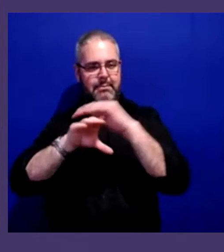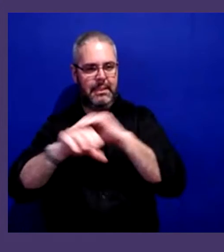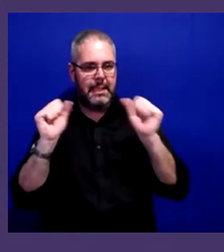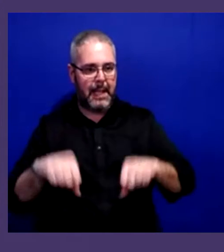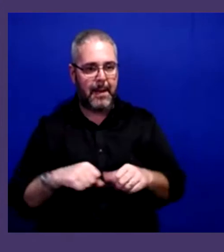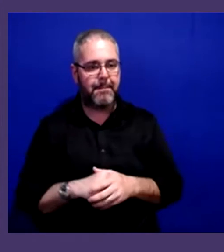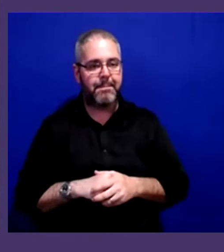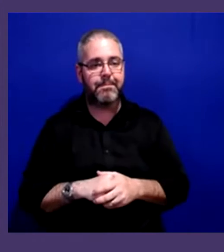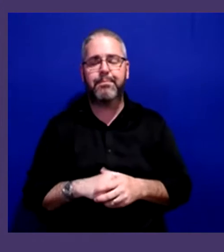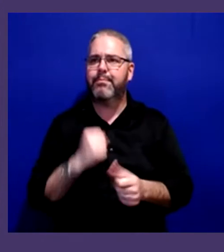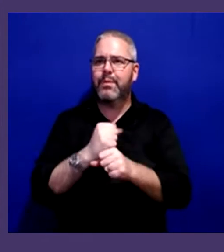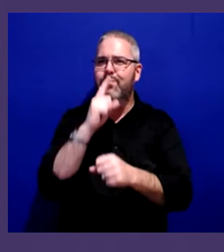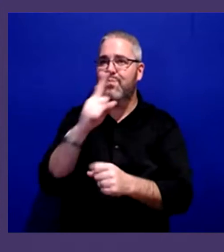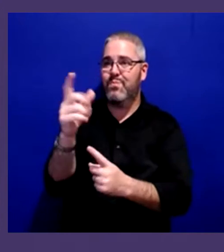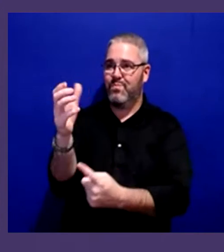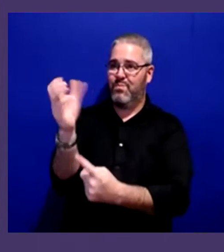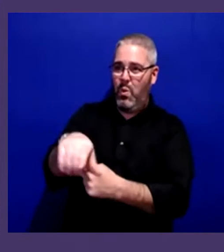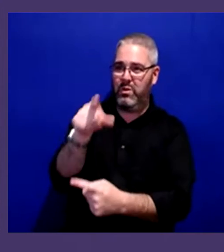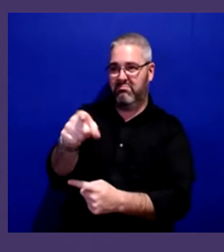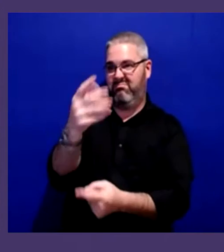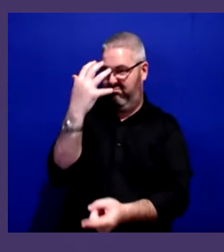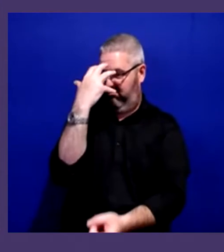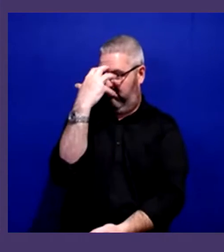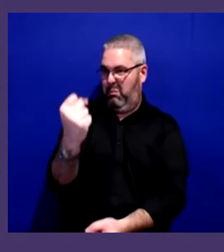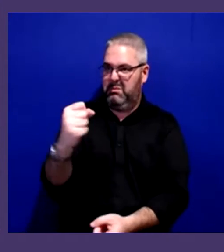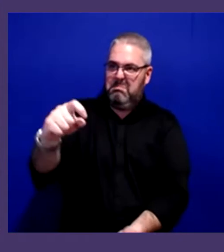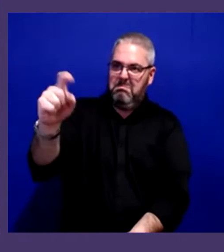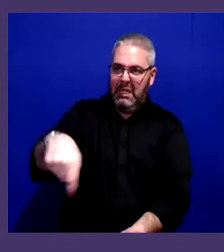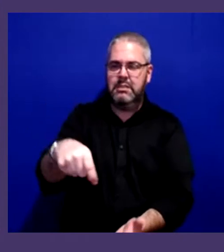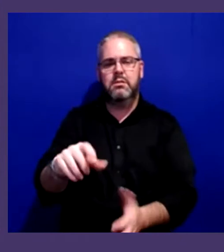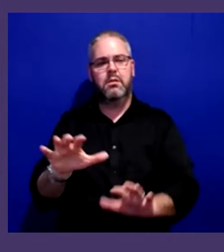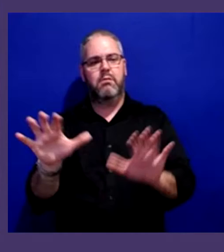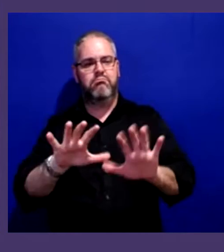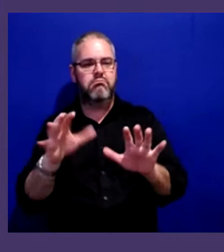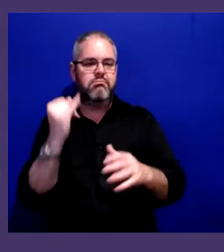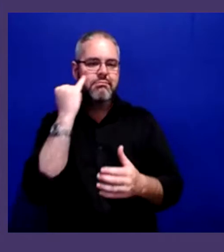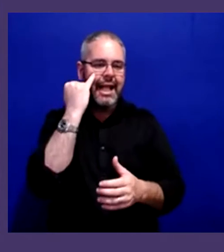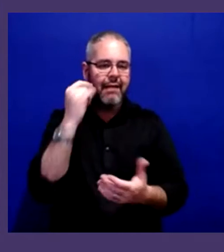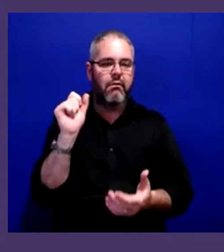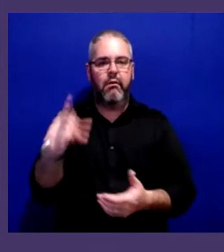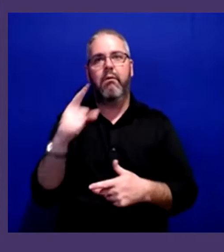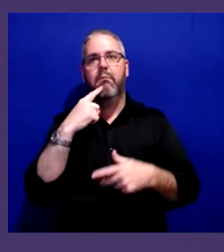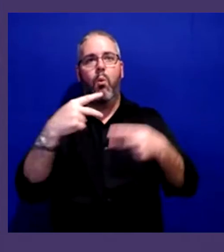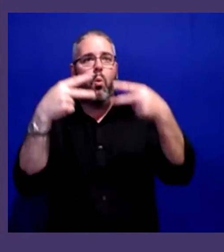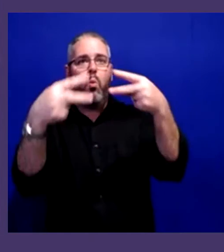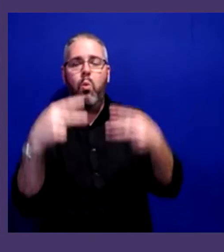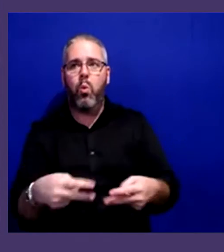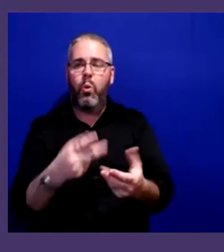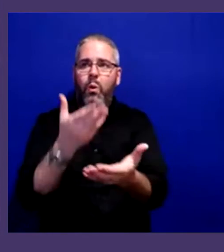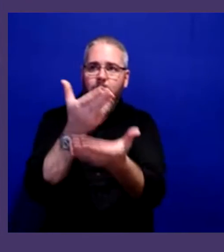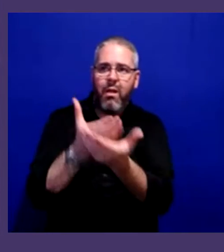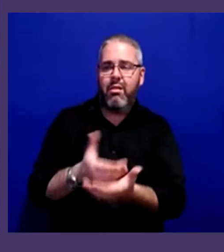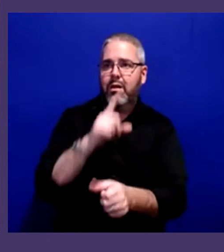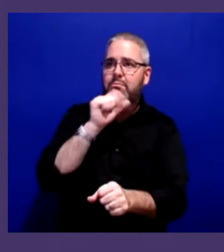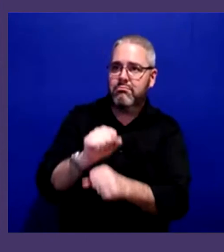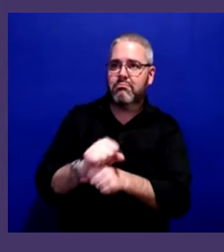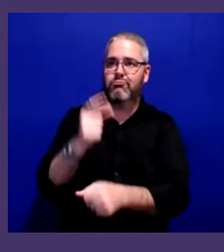users to memorize information, so if we're sending them a code to validate that they are using the right phone number to access our app,